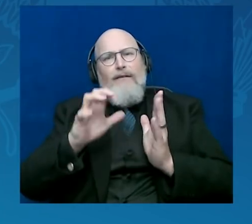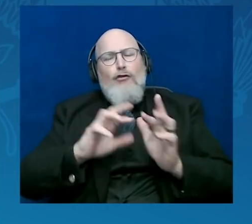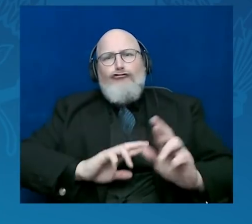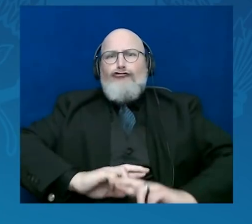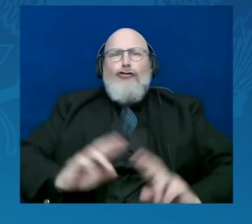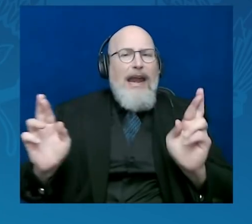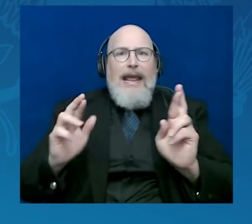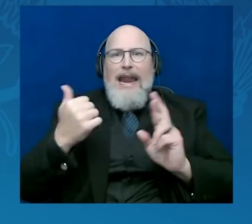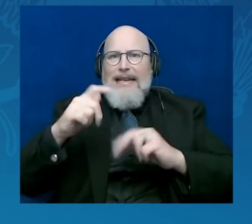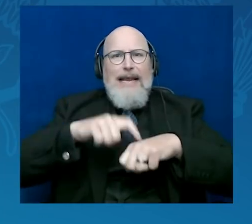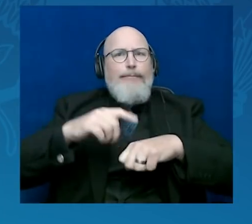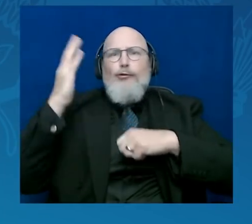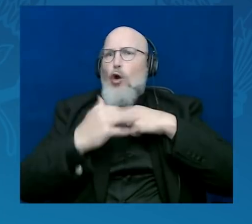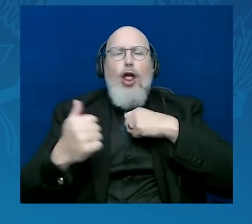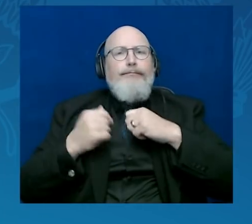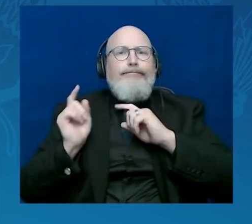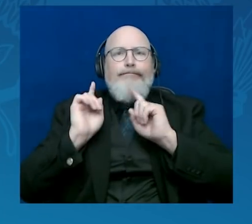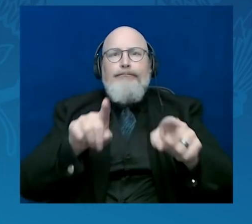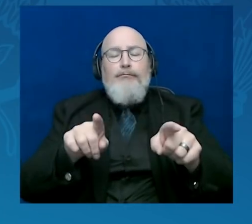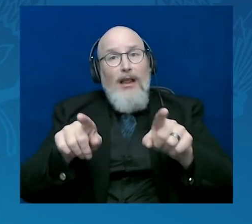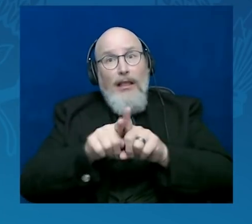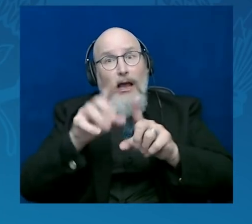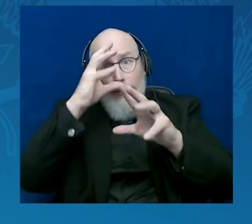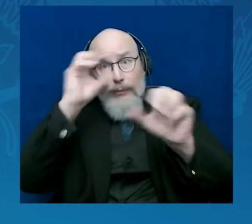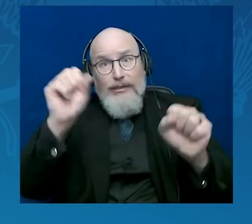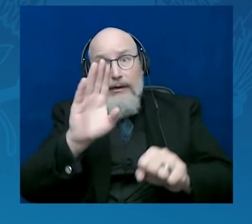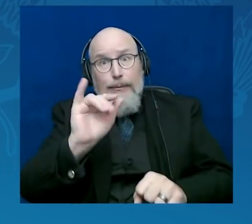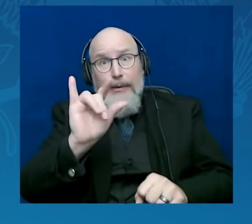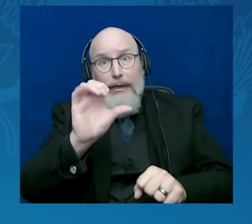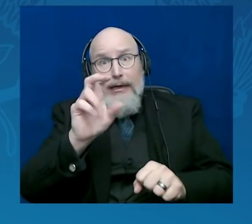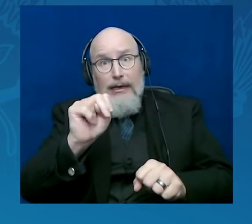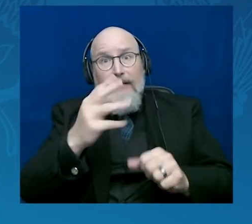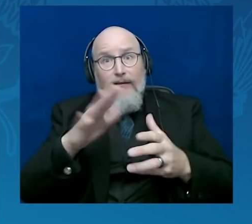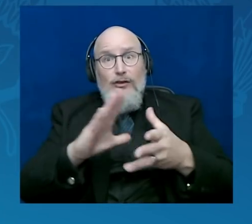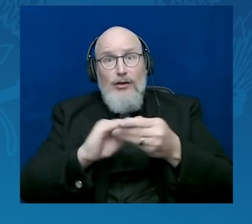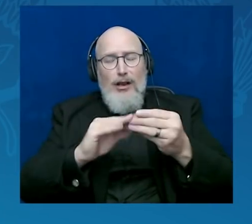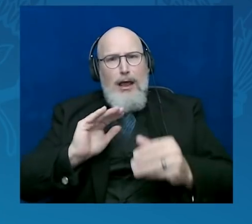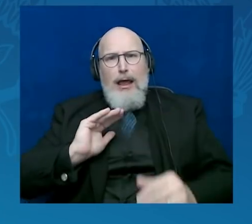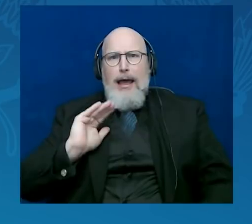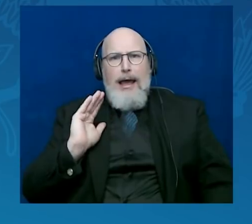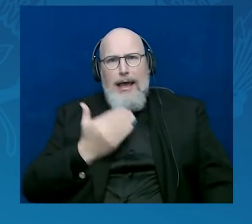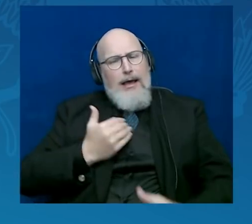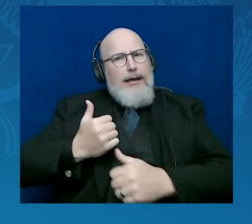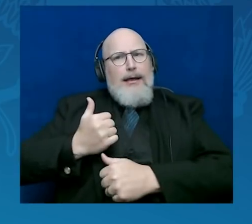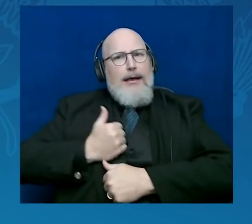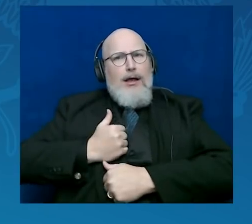As President Biden has said, our forces will not be deployed to fight inside Ukraine,